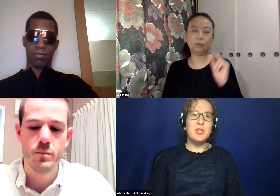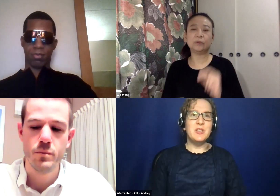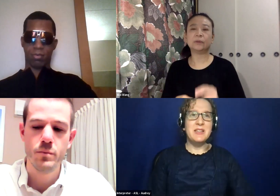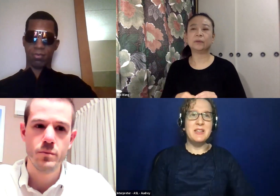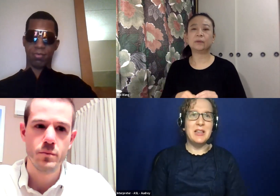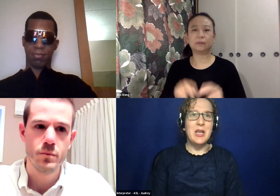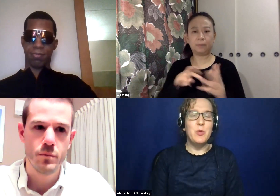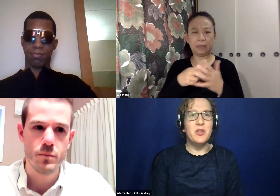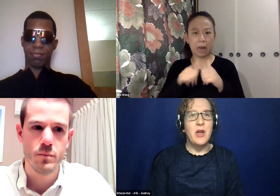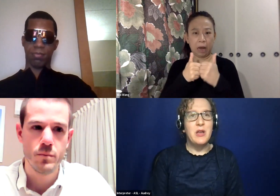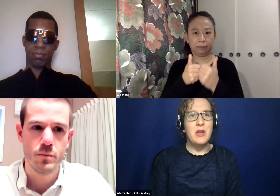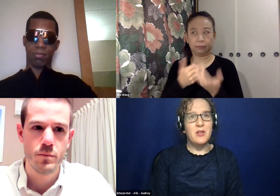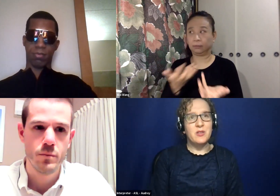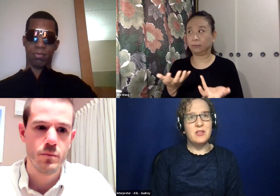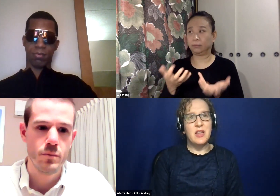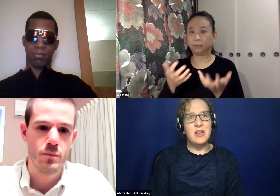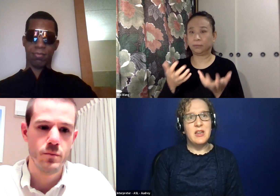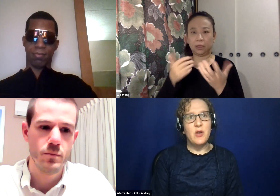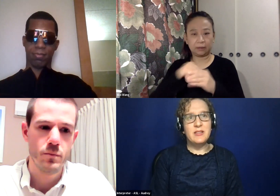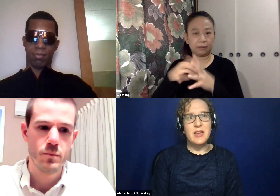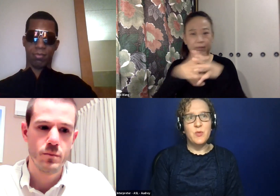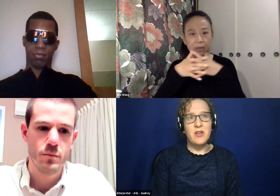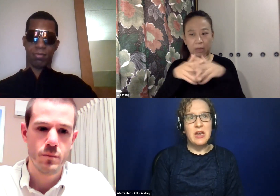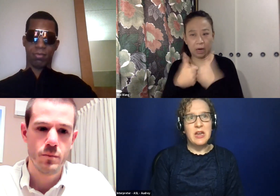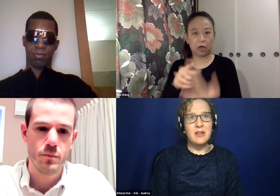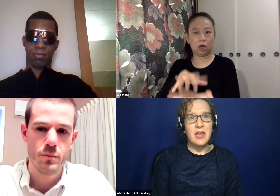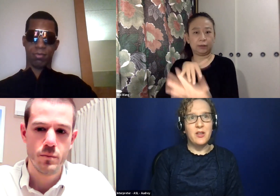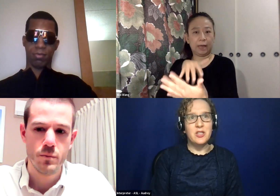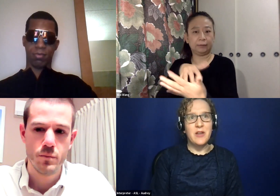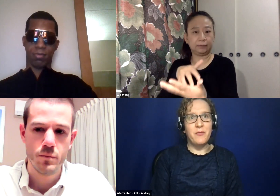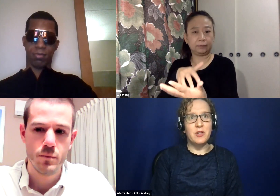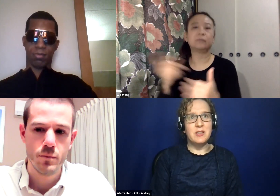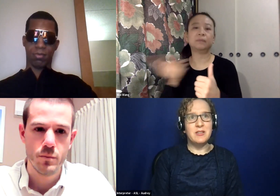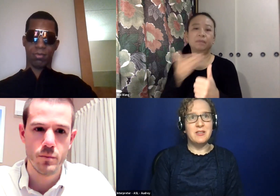English is may second language so I studied in the United States without any English at first,